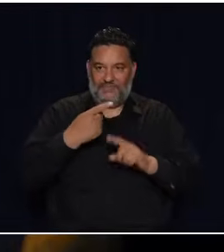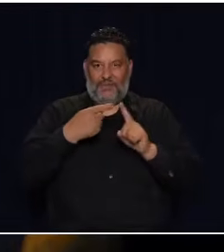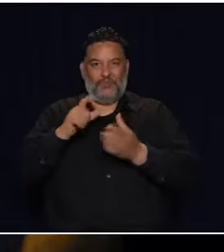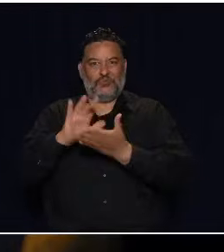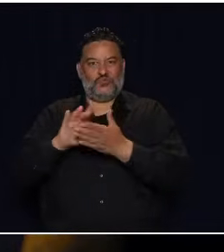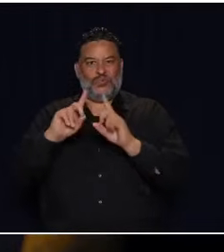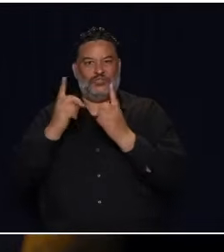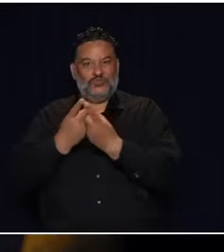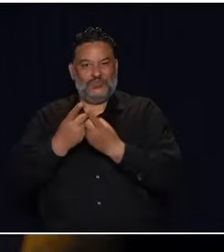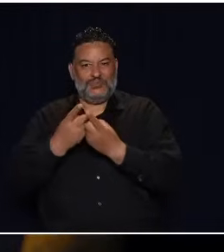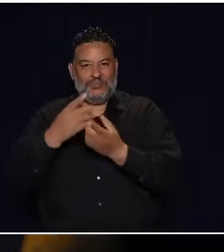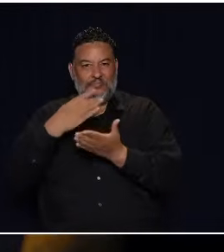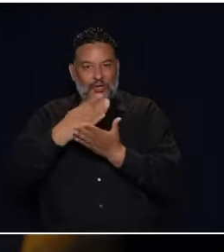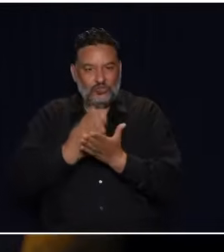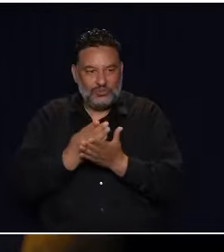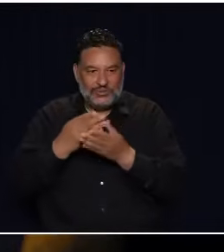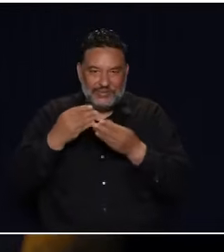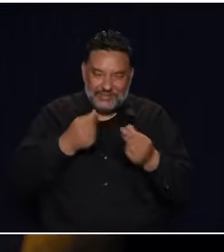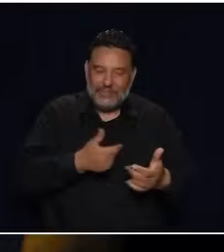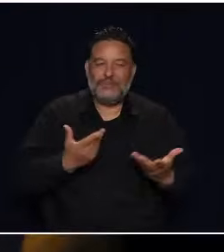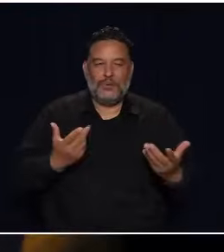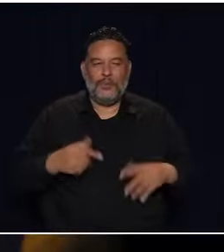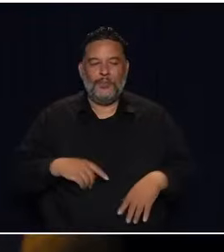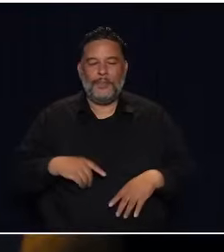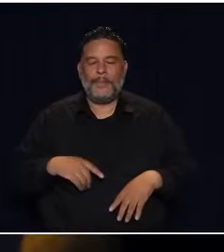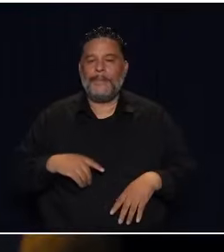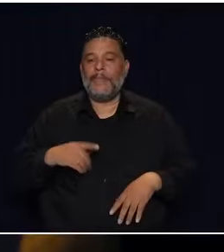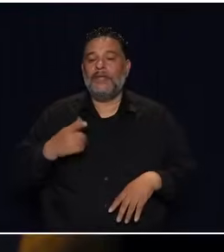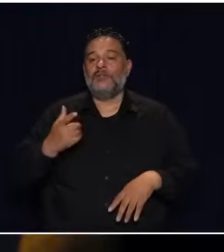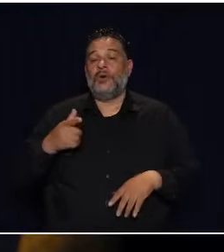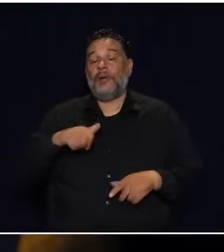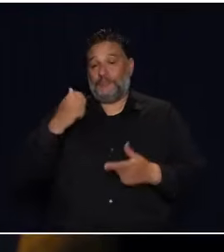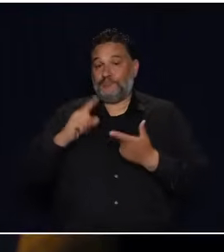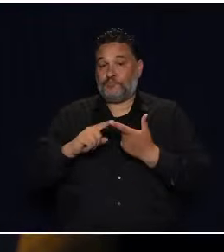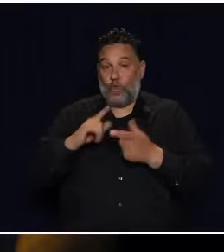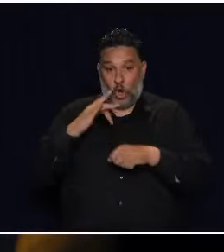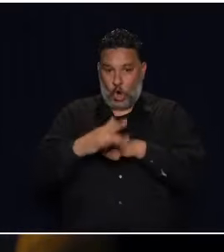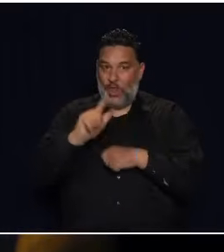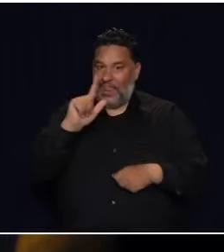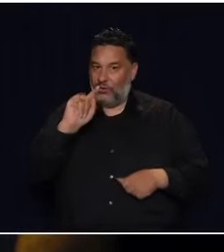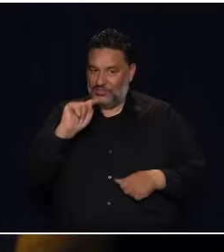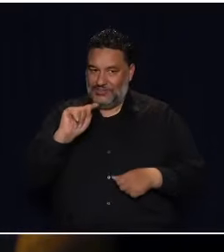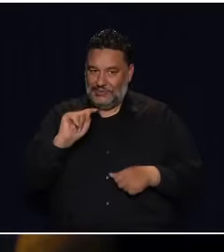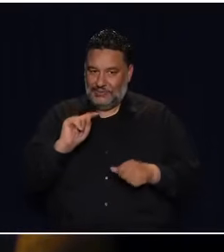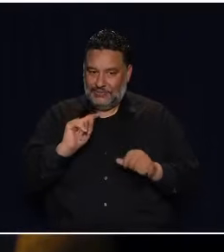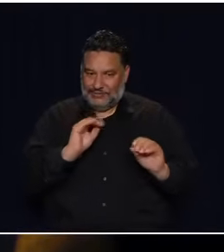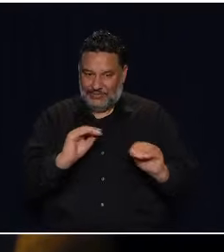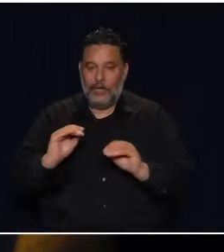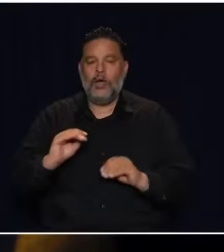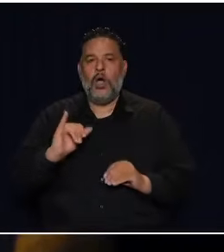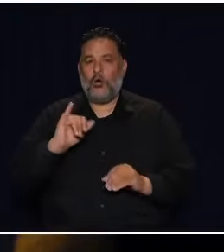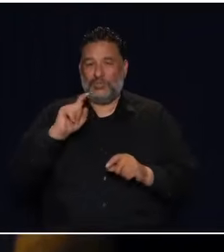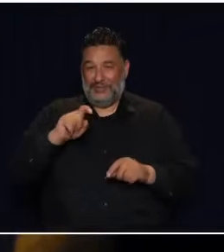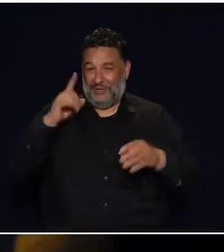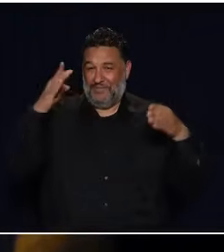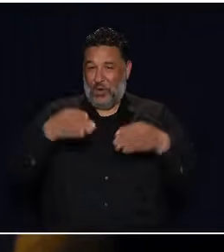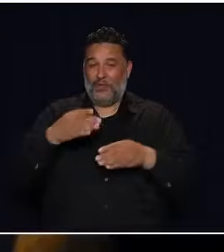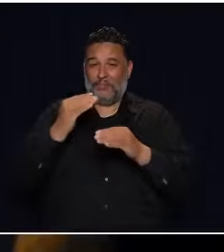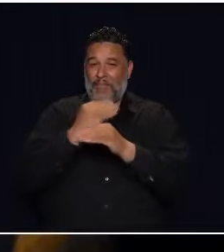ARIZONA FUNDS HALFDAY. SCHOOLS THAT HAVE FULL DAY IT COME S OUT OF THAT SCHOOL'S